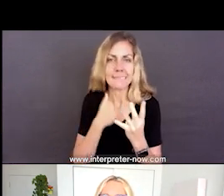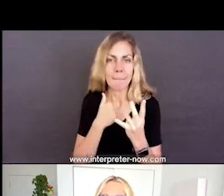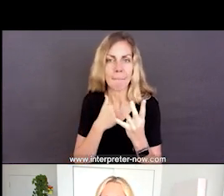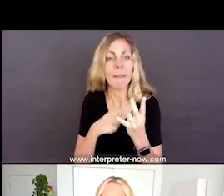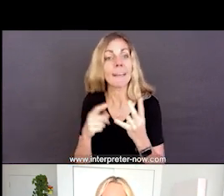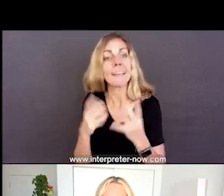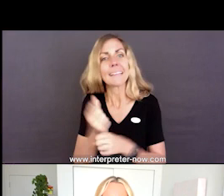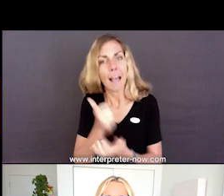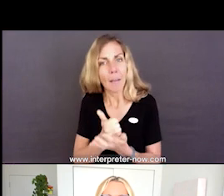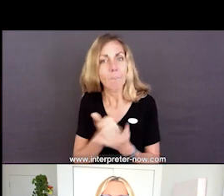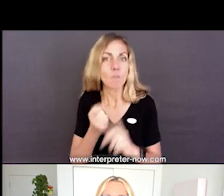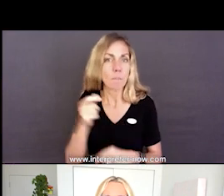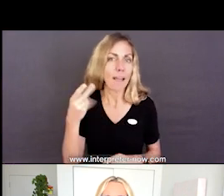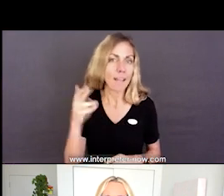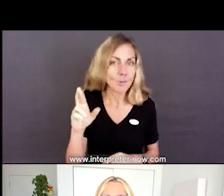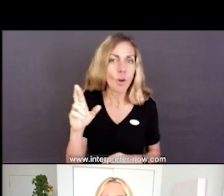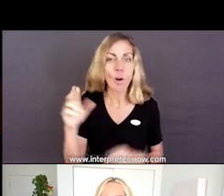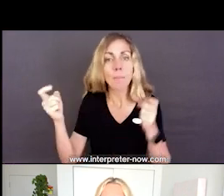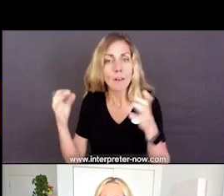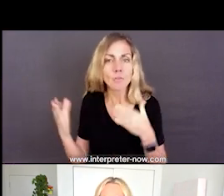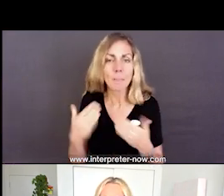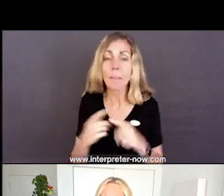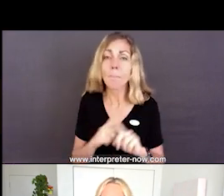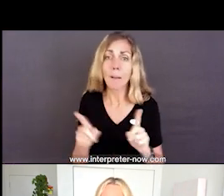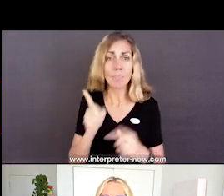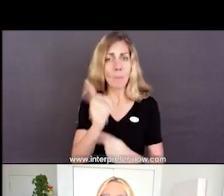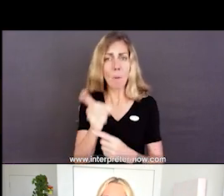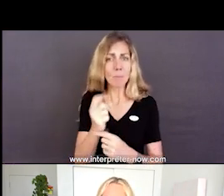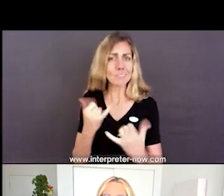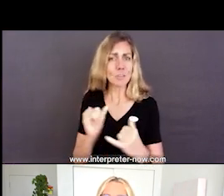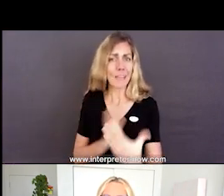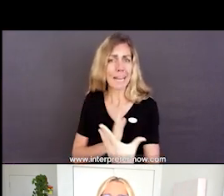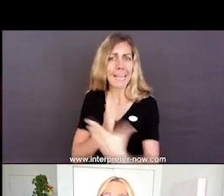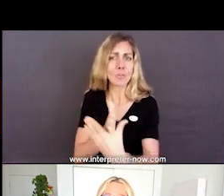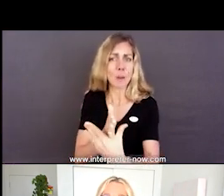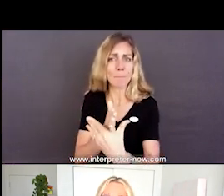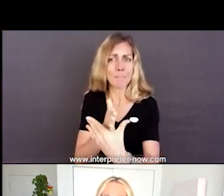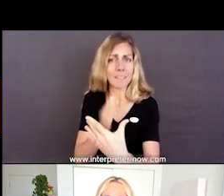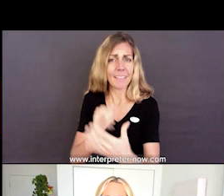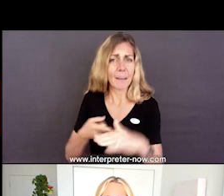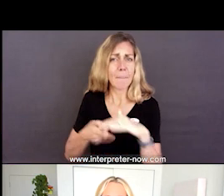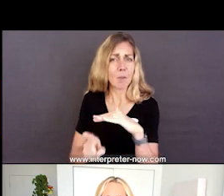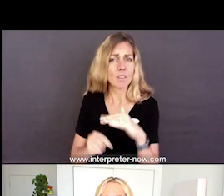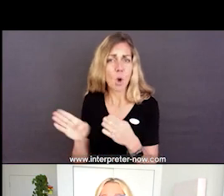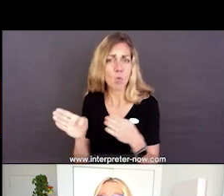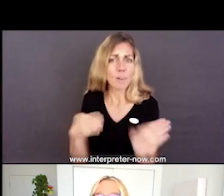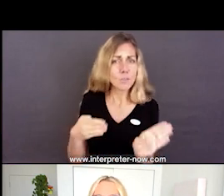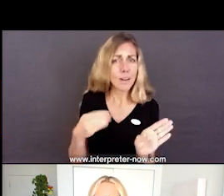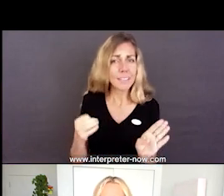You might get help from your manager. In the moment, you can still interrupt the microaggression, by redirecting, by deflecting,